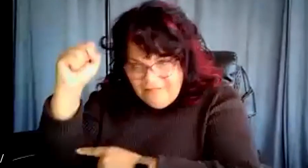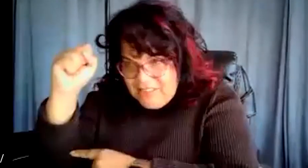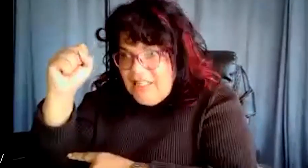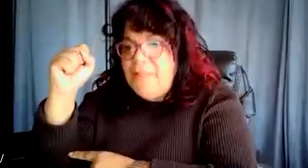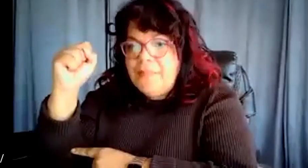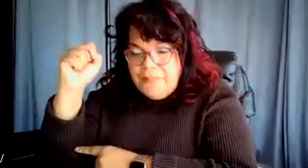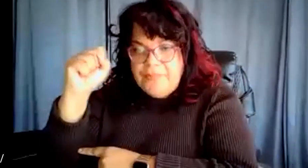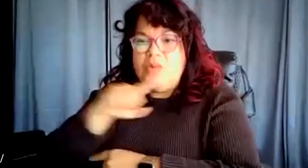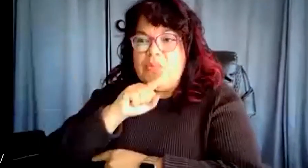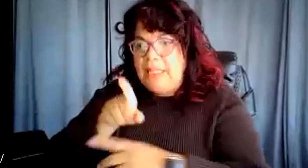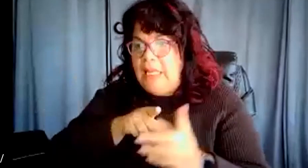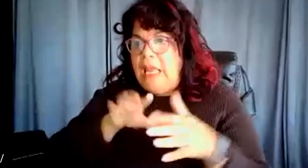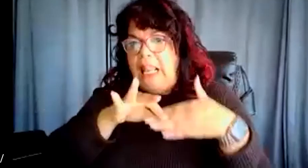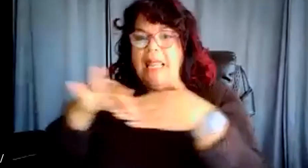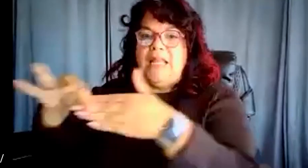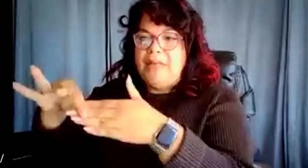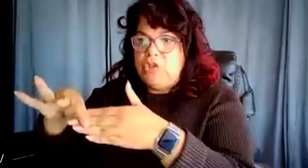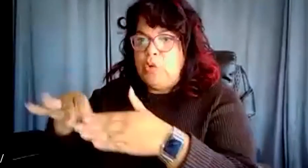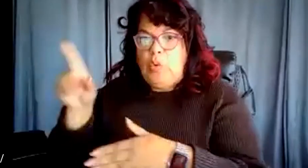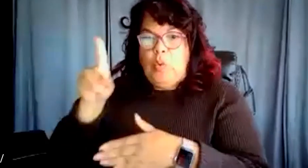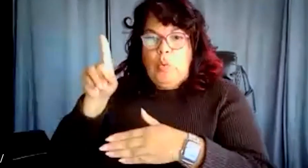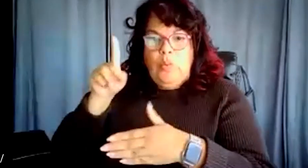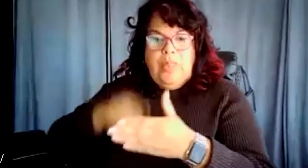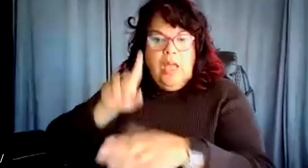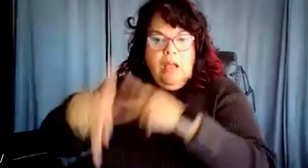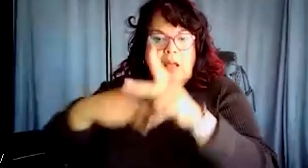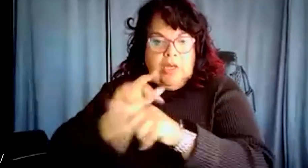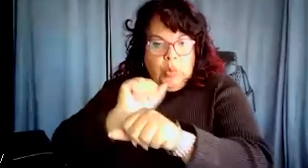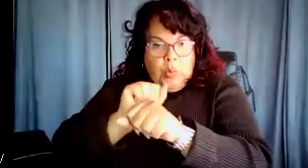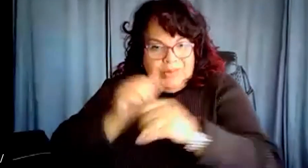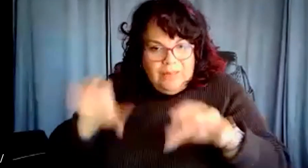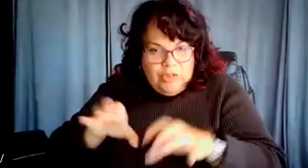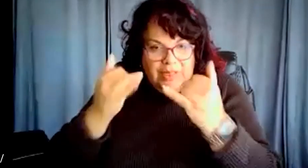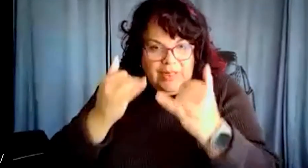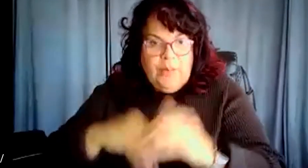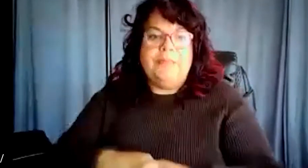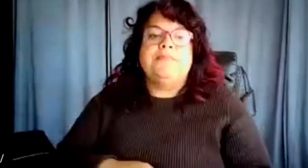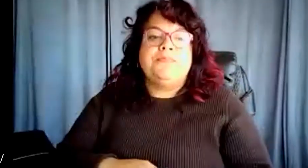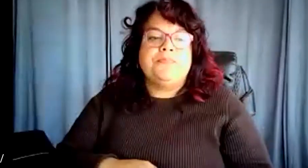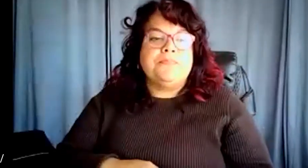and led me to where I am and the work that I do today. Awesome.